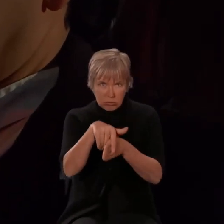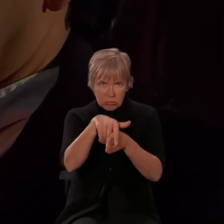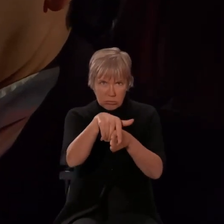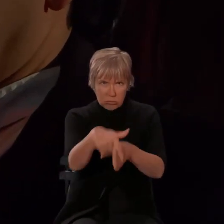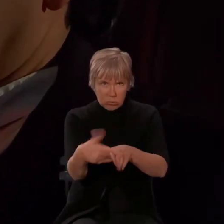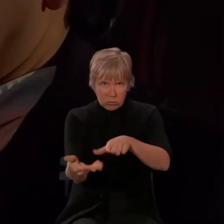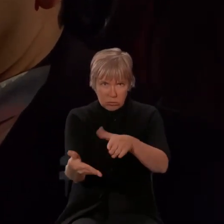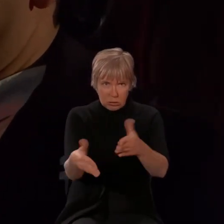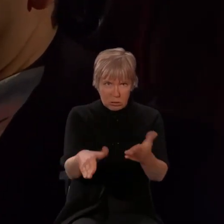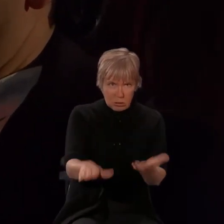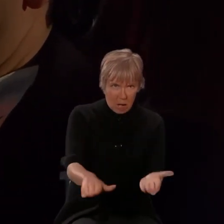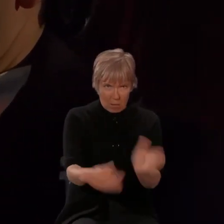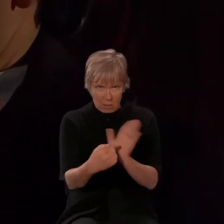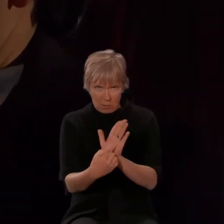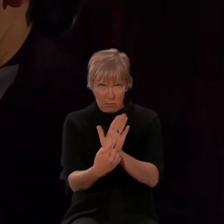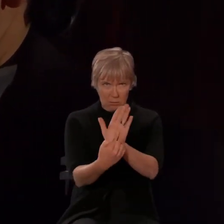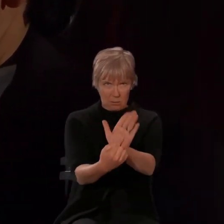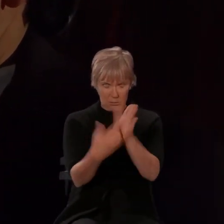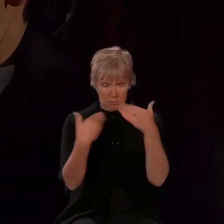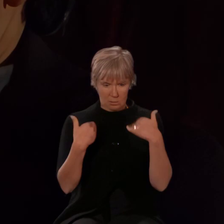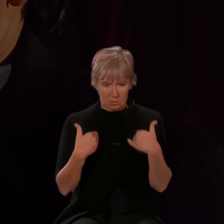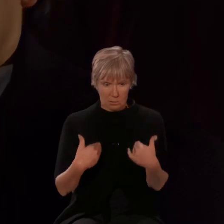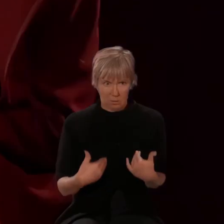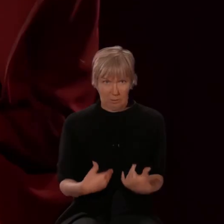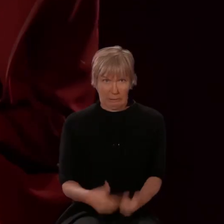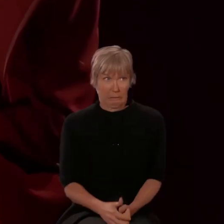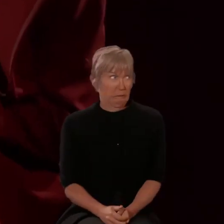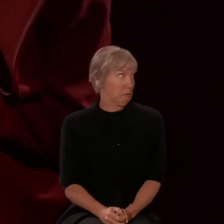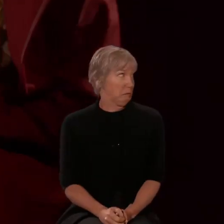(teacup and saucer rattling)